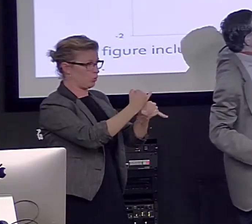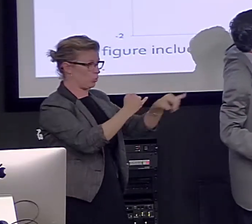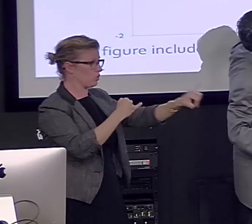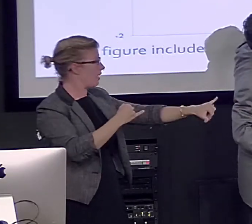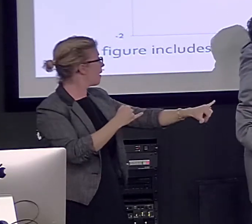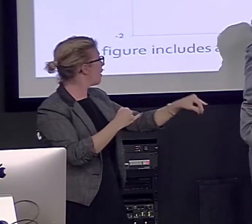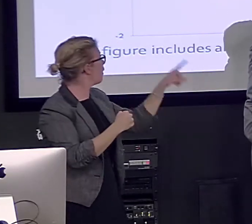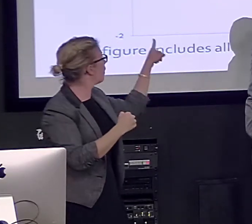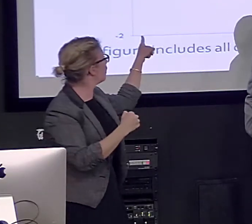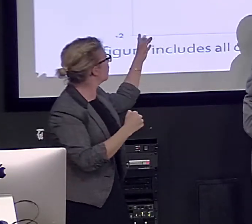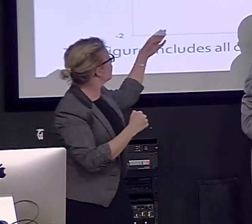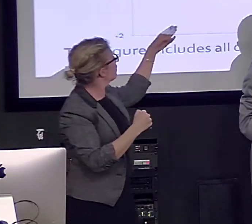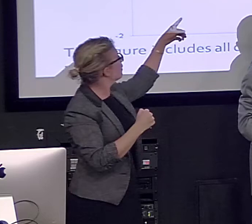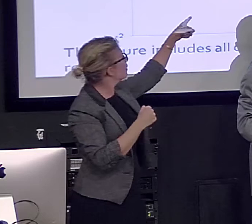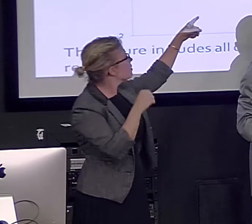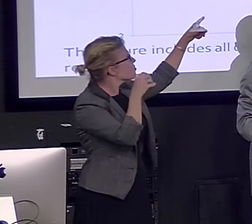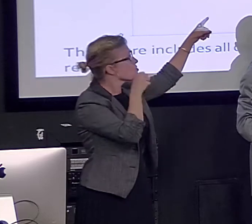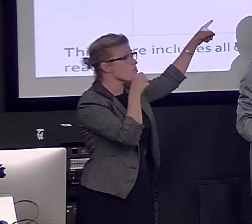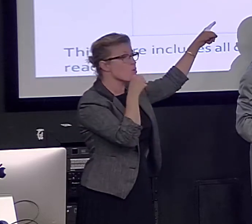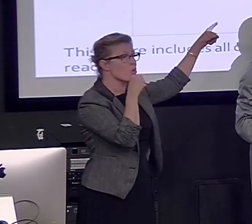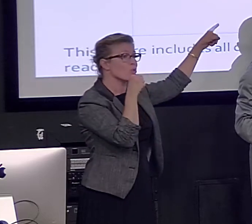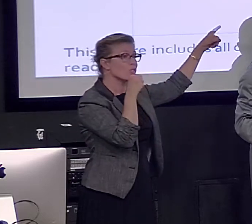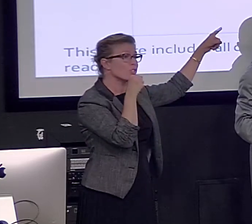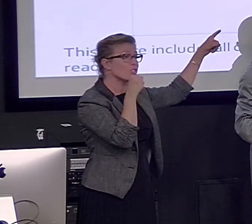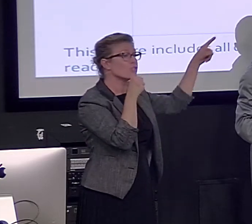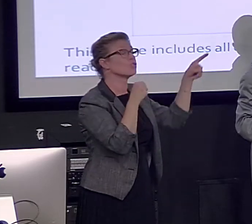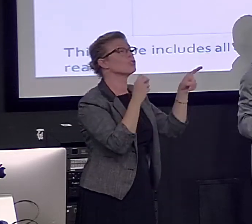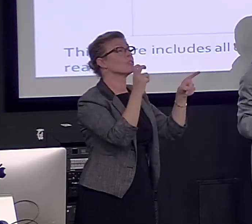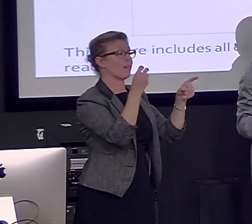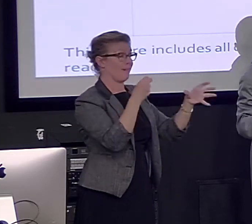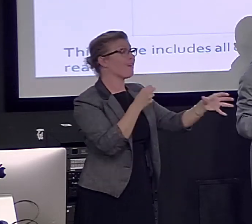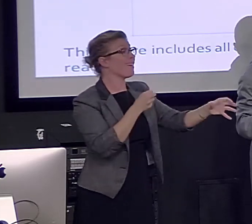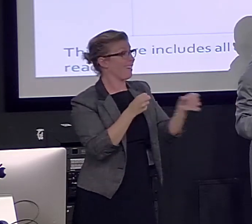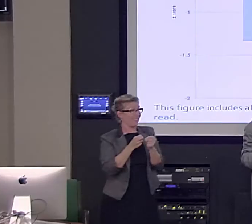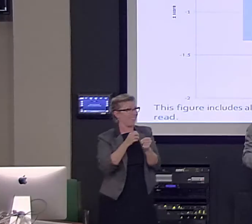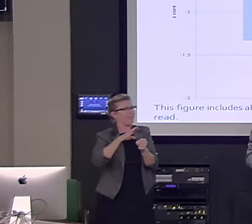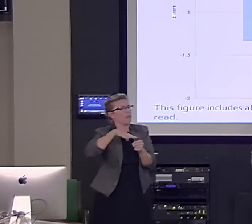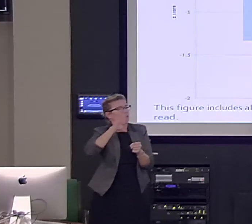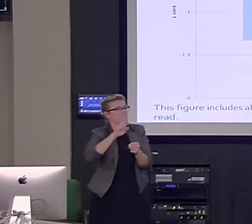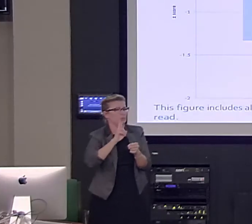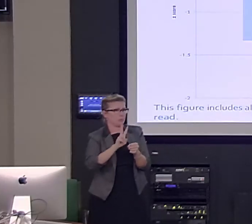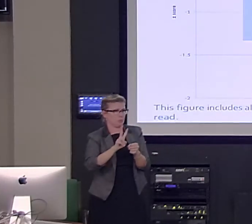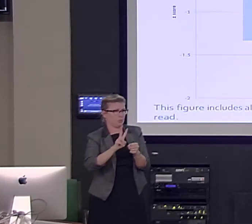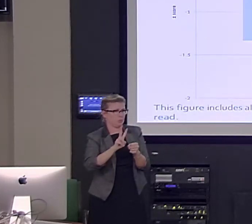These are the children who were taken out but after 24 months of age.